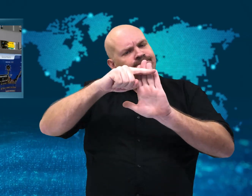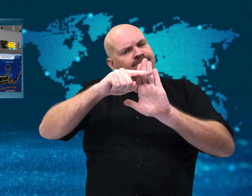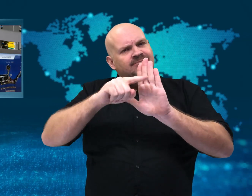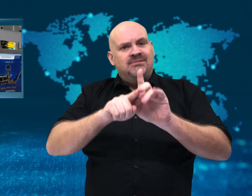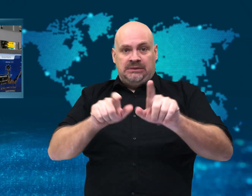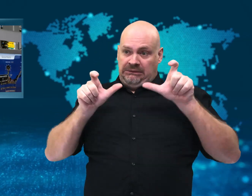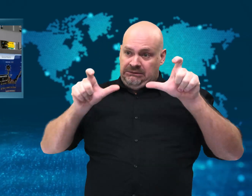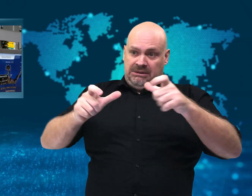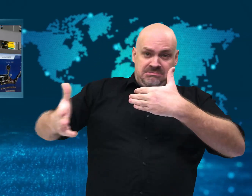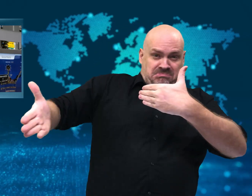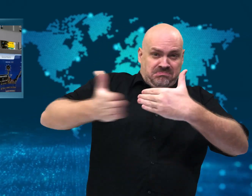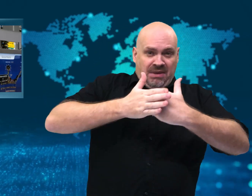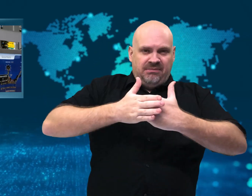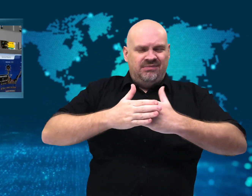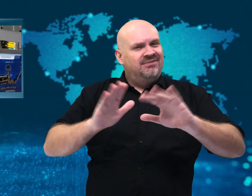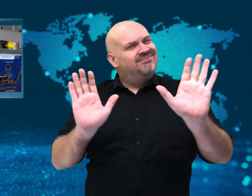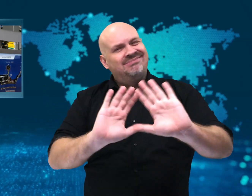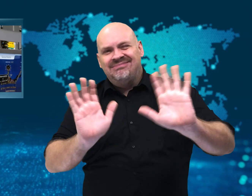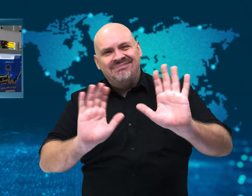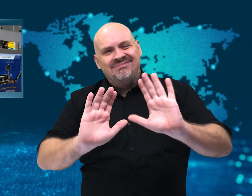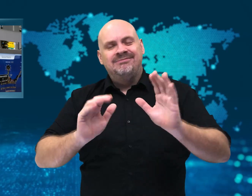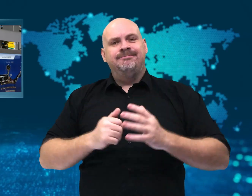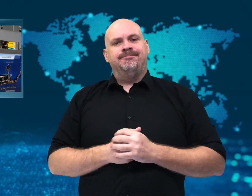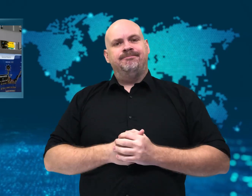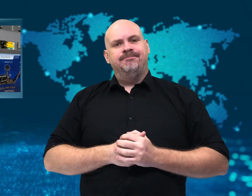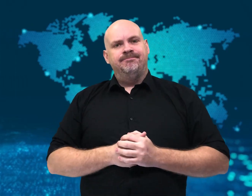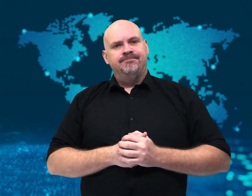all foreign visitors.